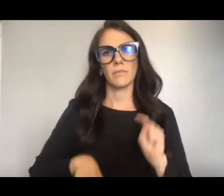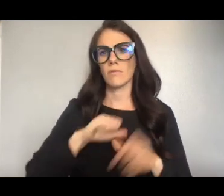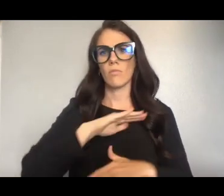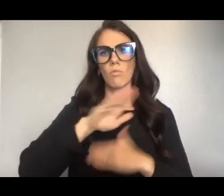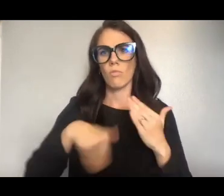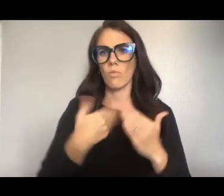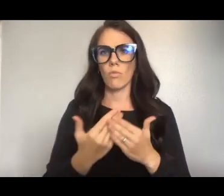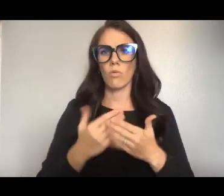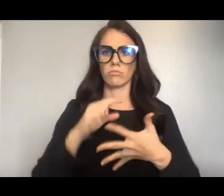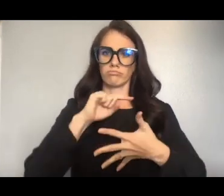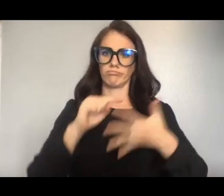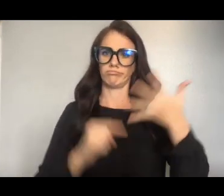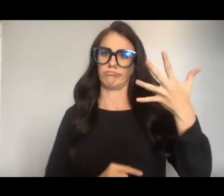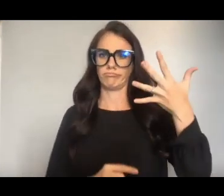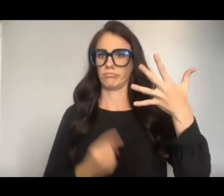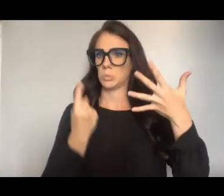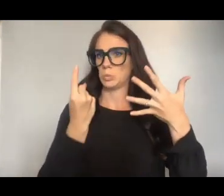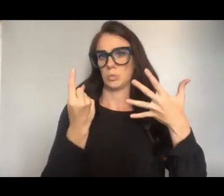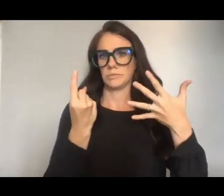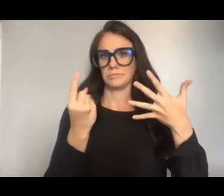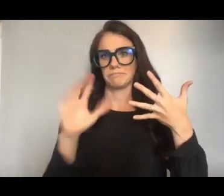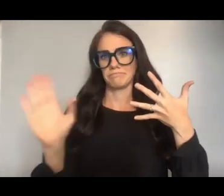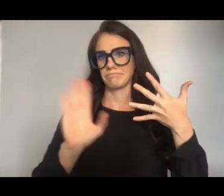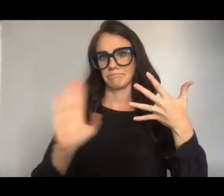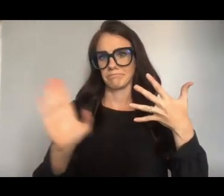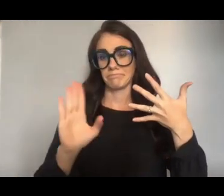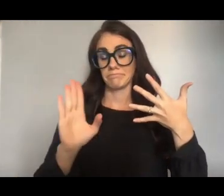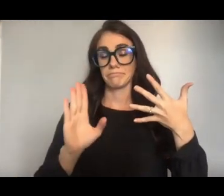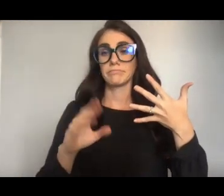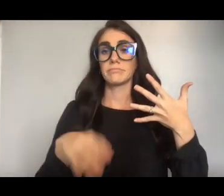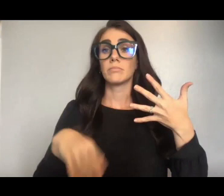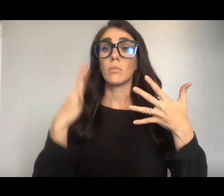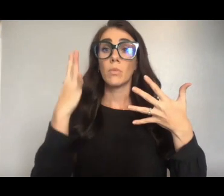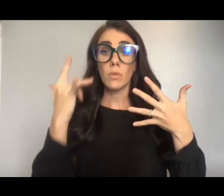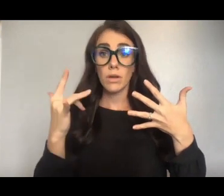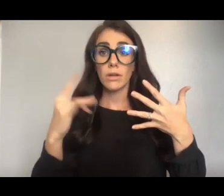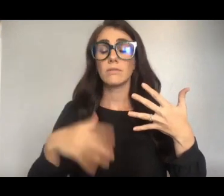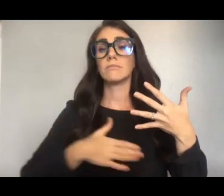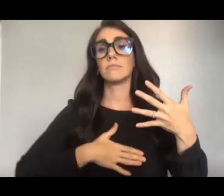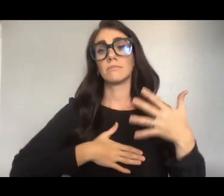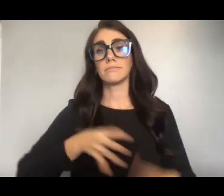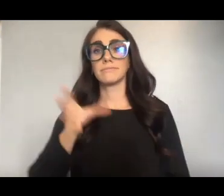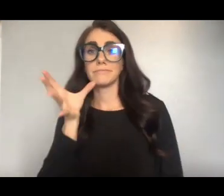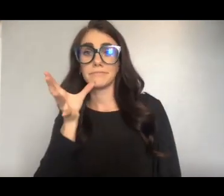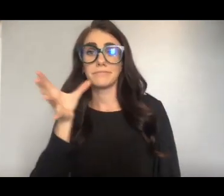three sisters, I cannot put them all on that one list